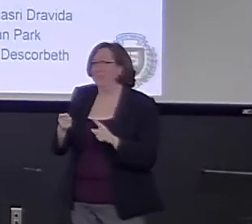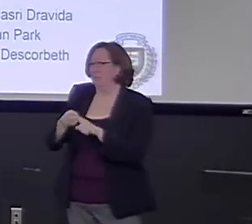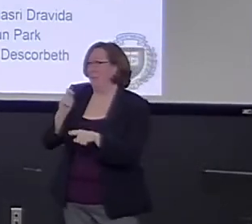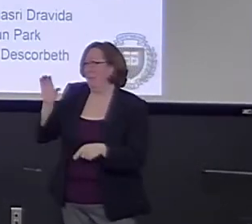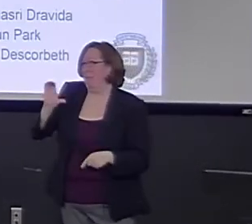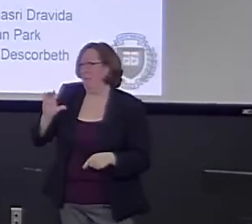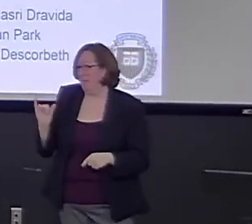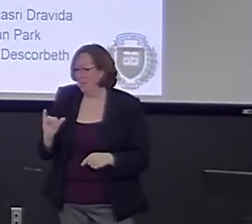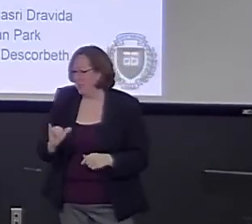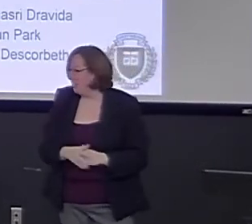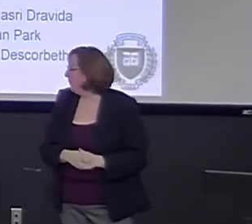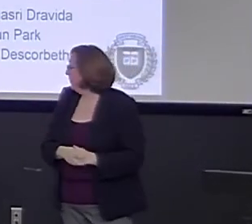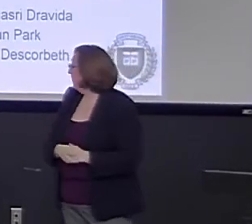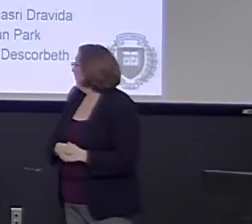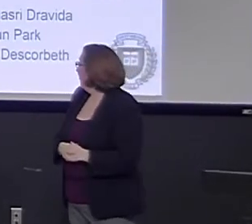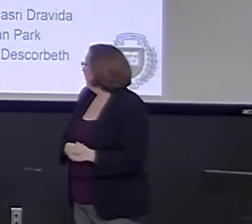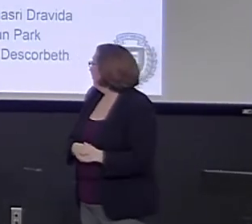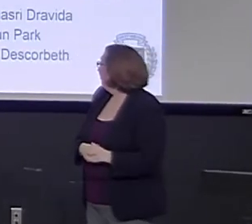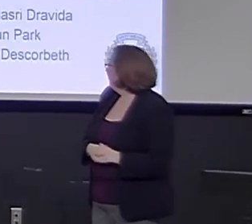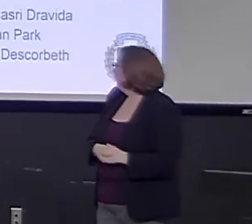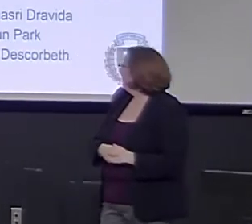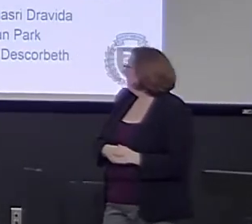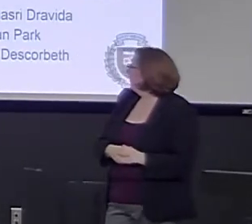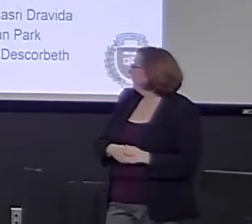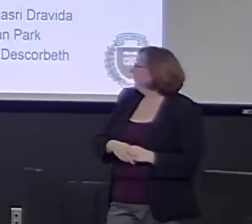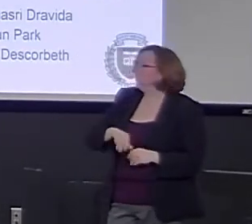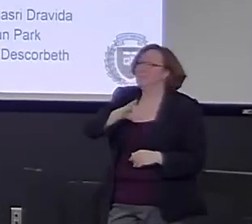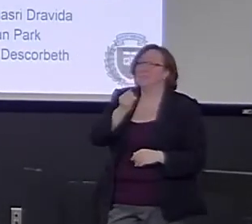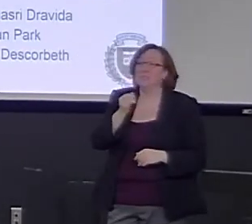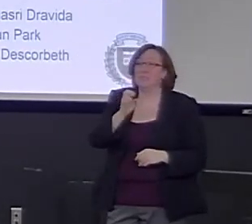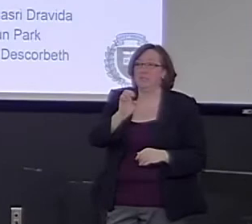Meanwhile, Jen Cuzzocreo is our laboratory assistant,